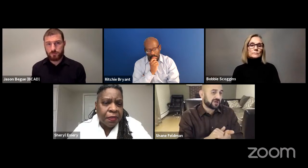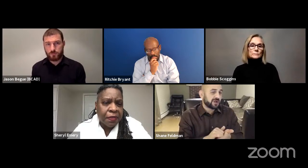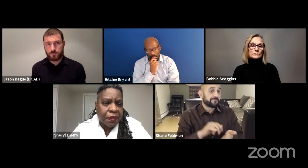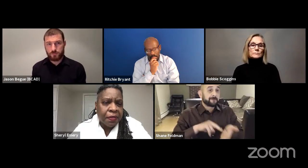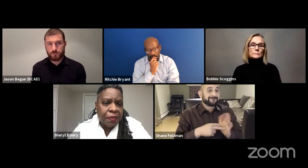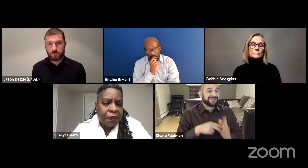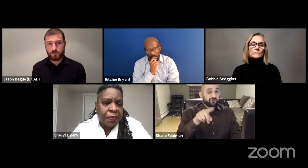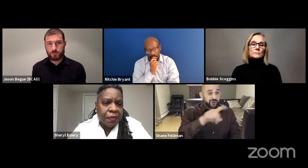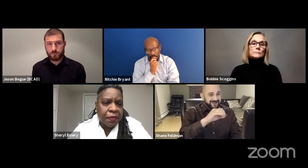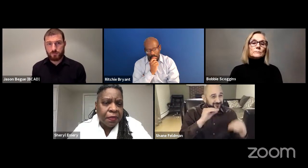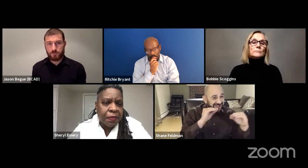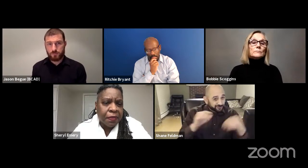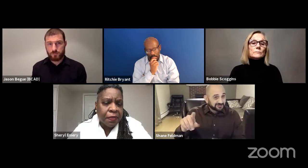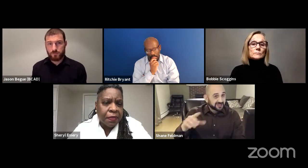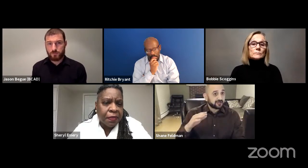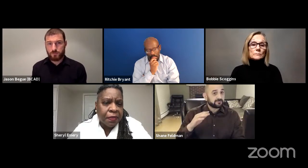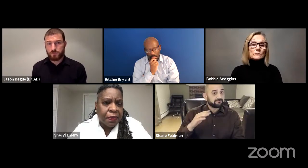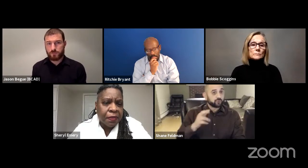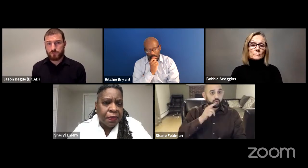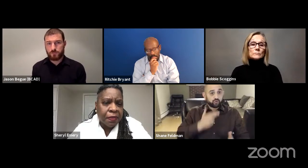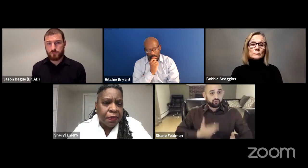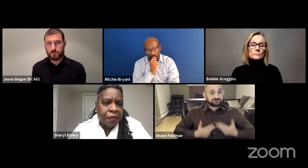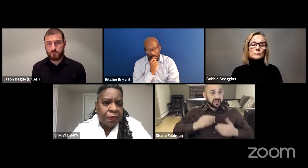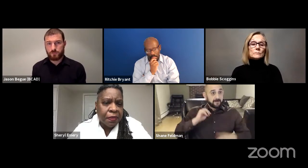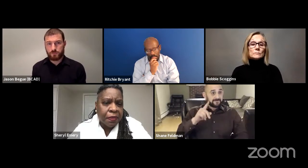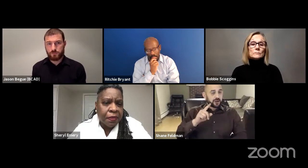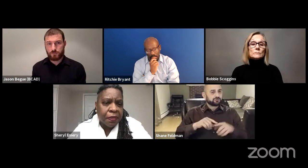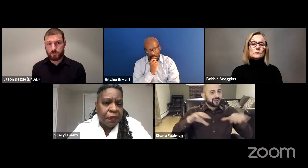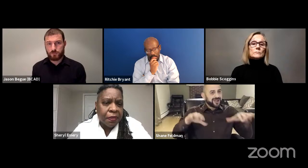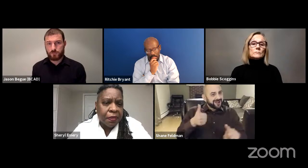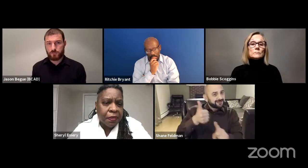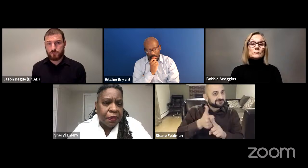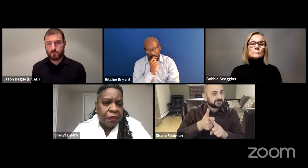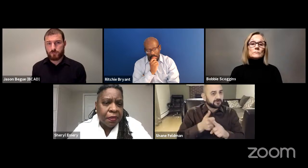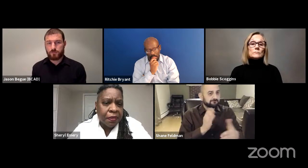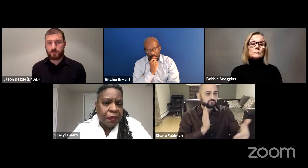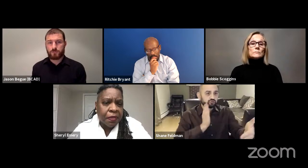right to action has positives and negatives as well. You have to educate the constituents